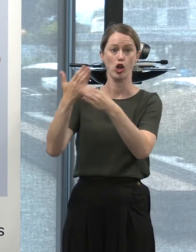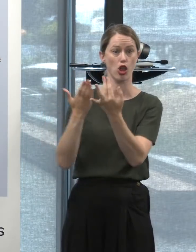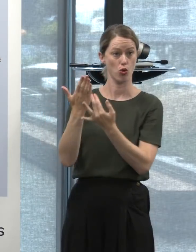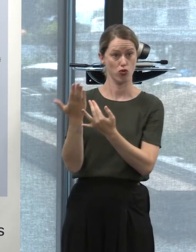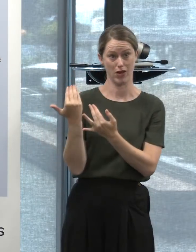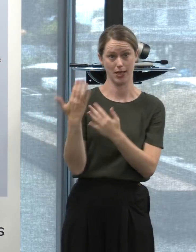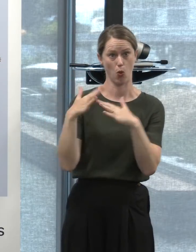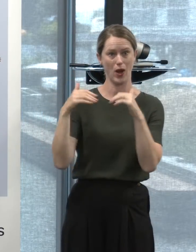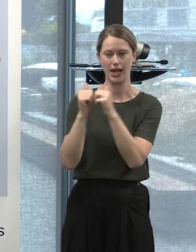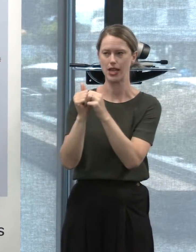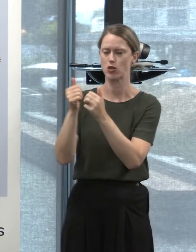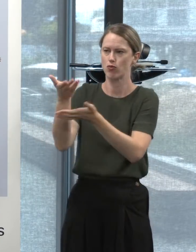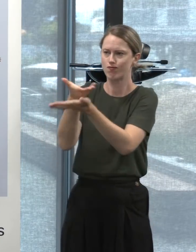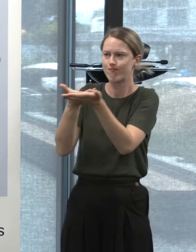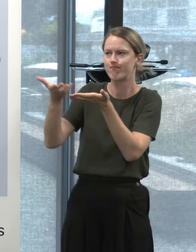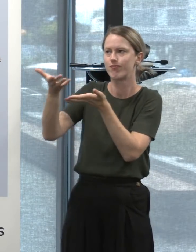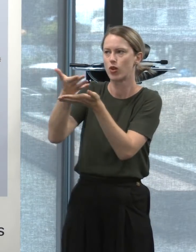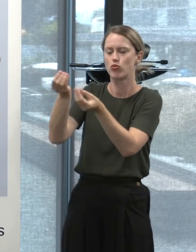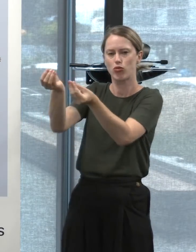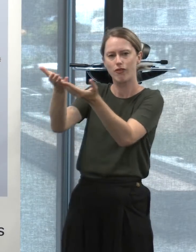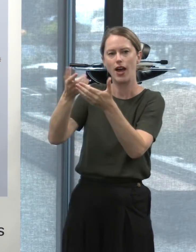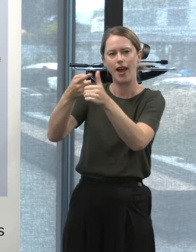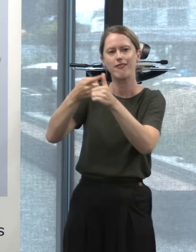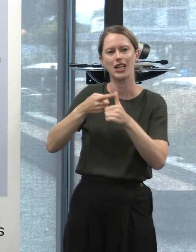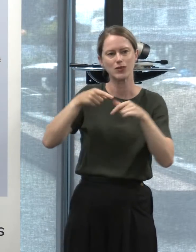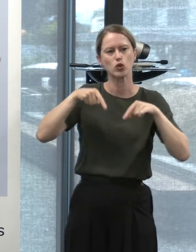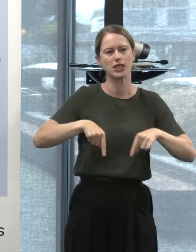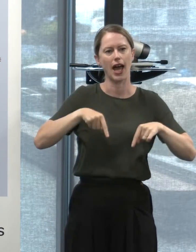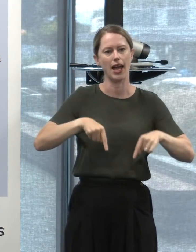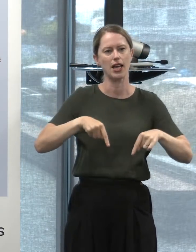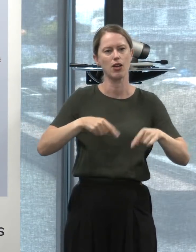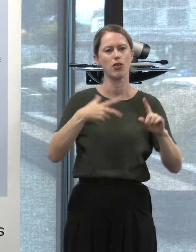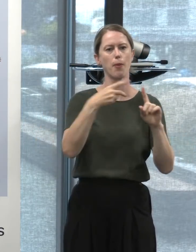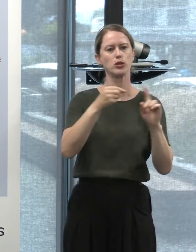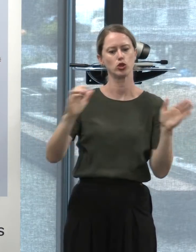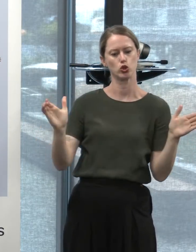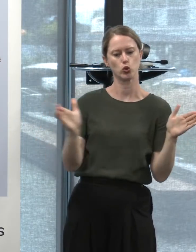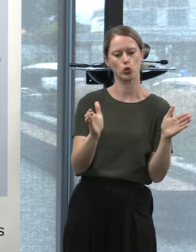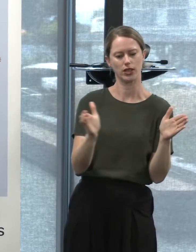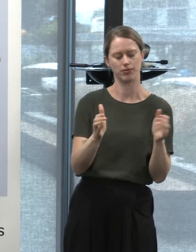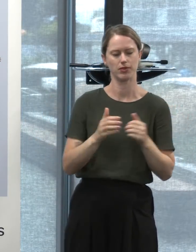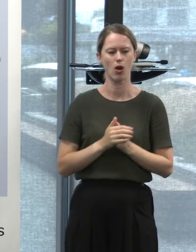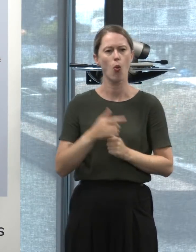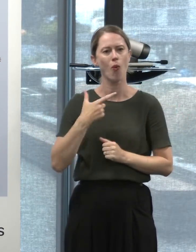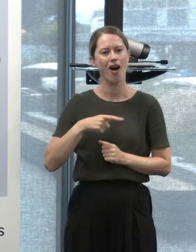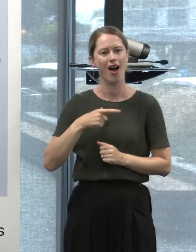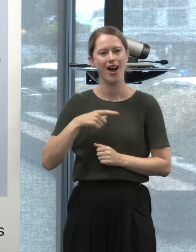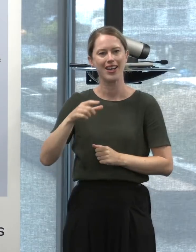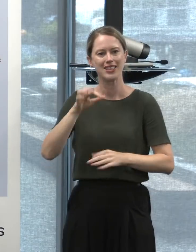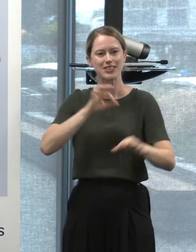I want to acknowledge our external science and technical advisors who worked over the weekend to provide this advice